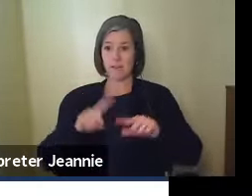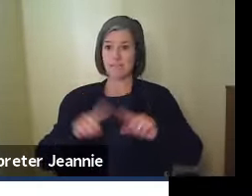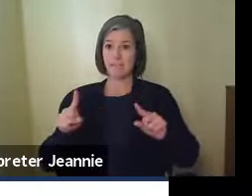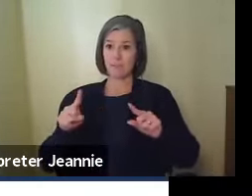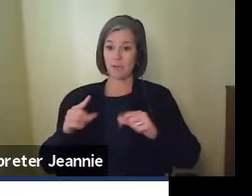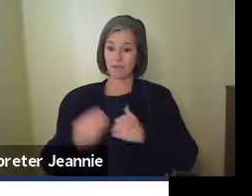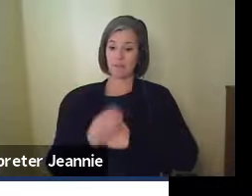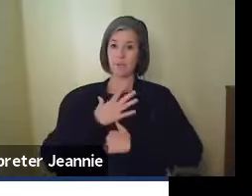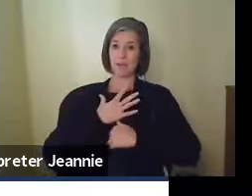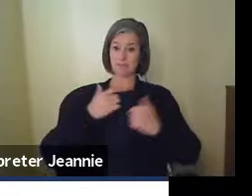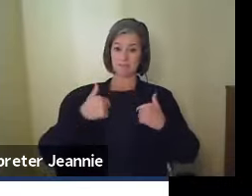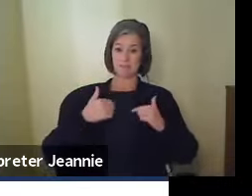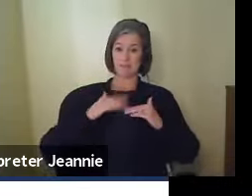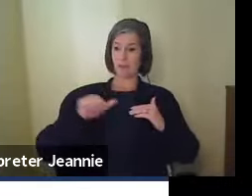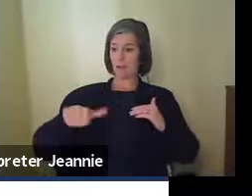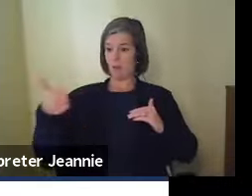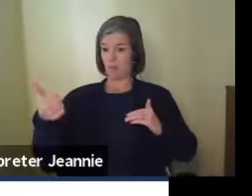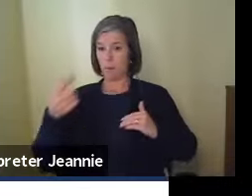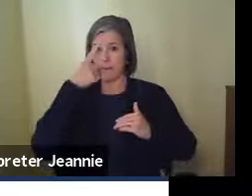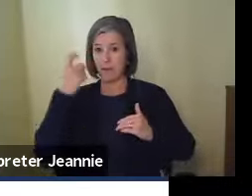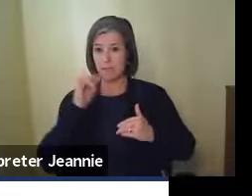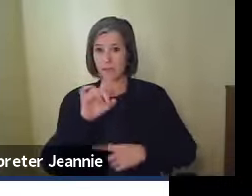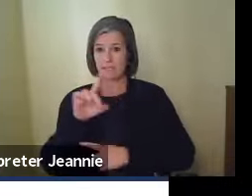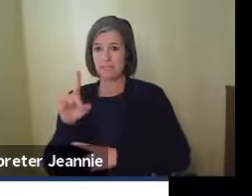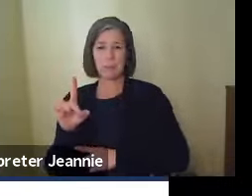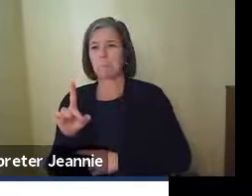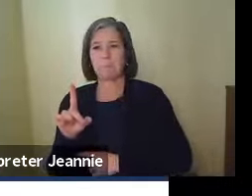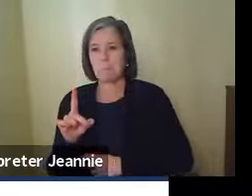than it has on anybody else because of their IDD. Now if they have these other conditions